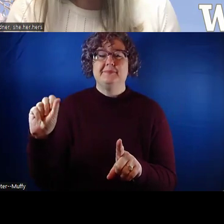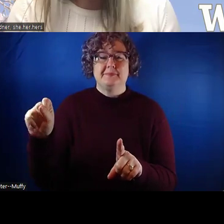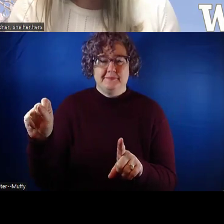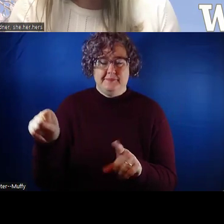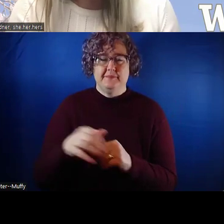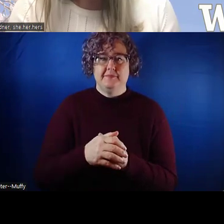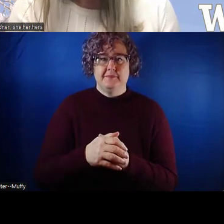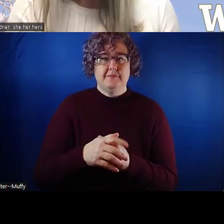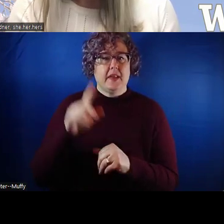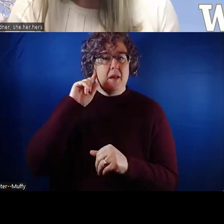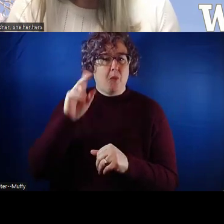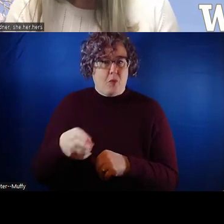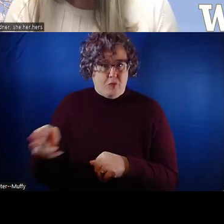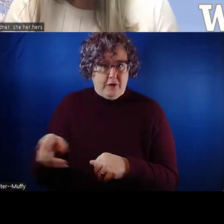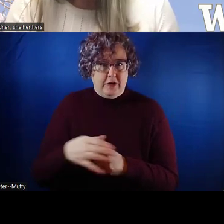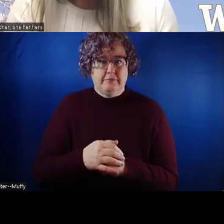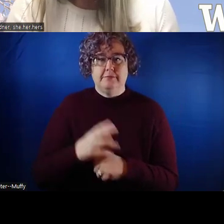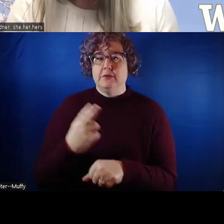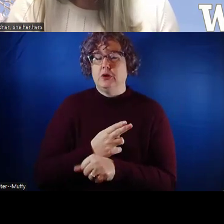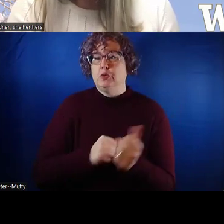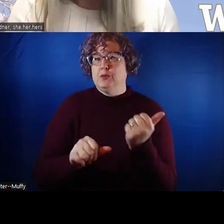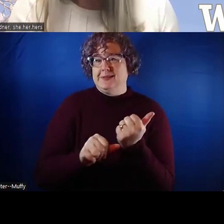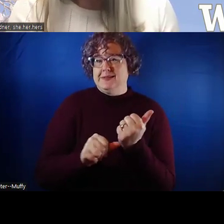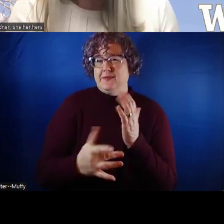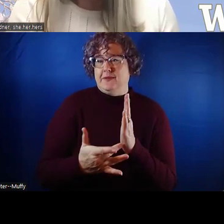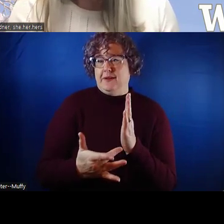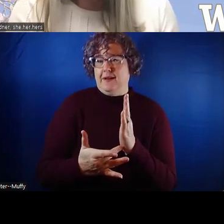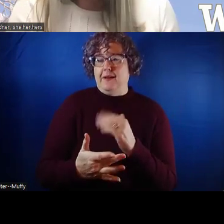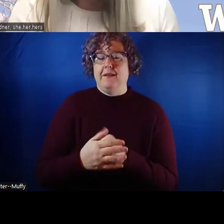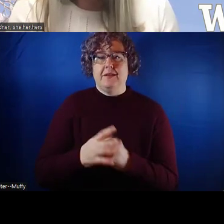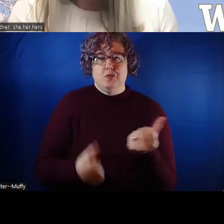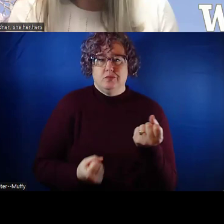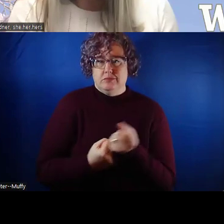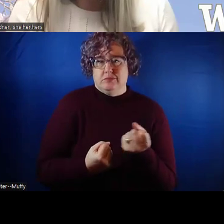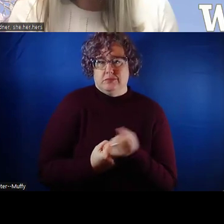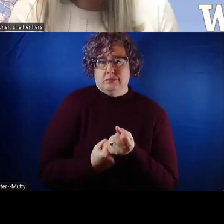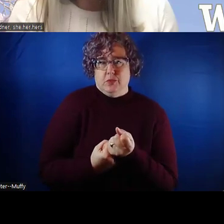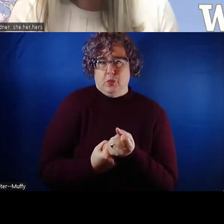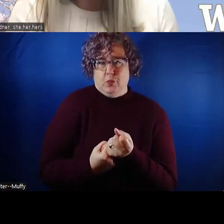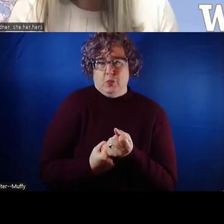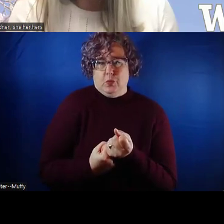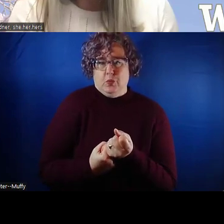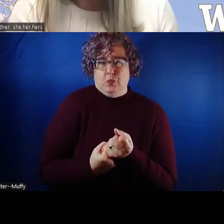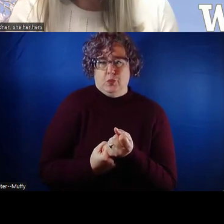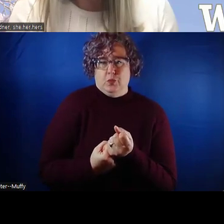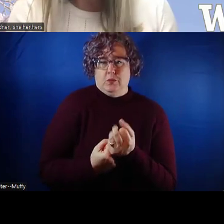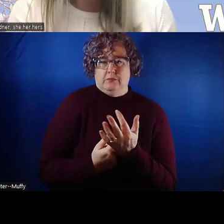I am hard of hearing, and I use assistive technology to support my disability,